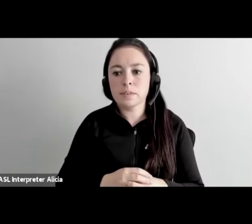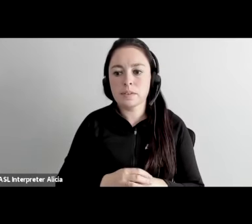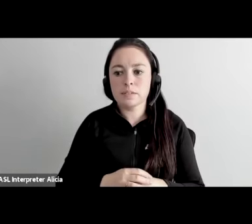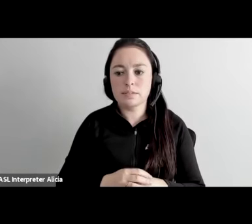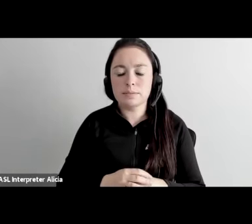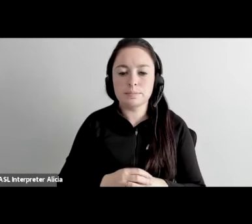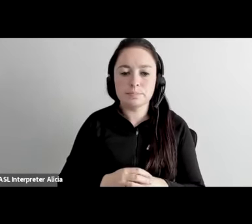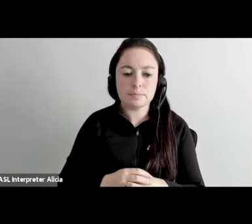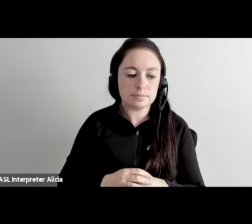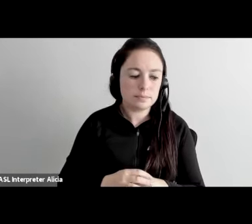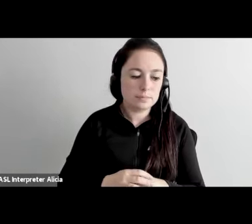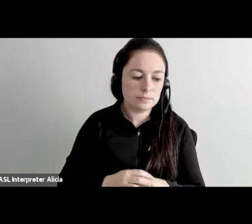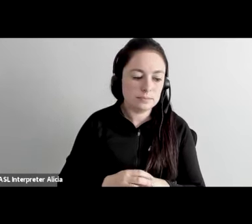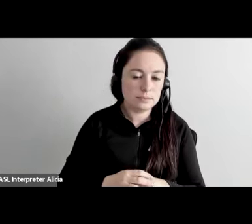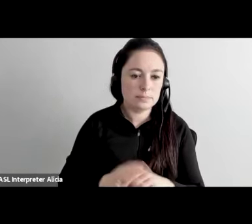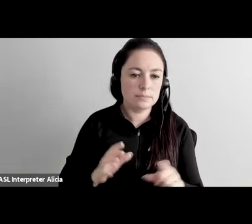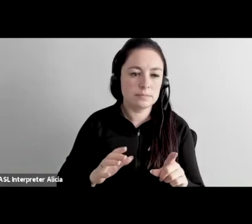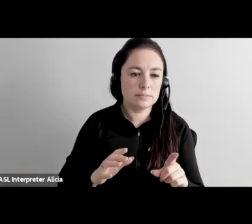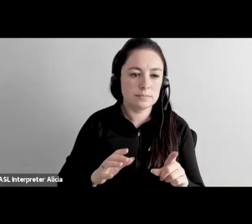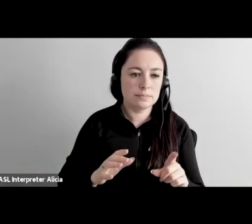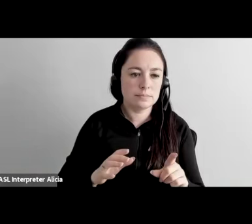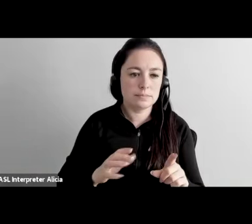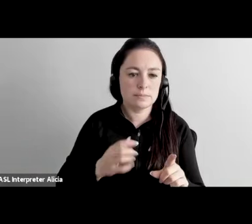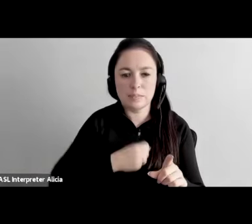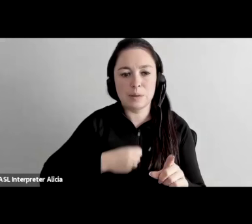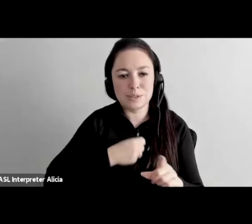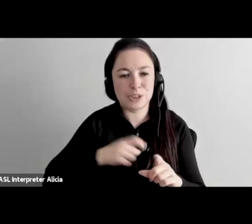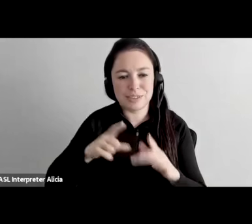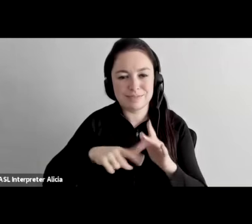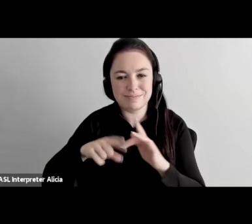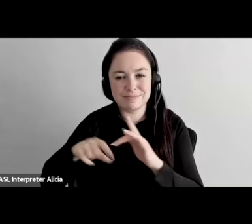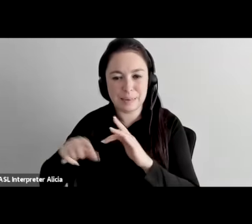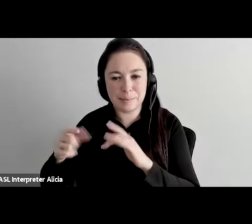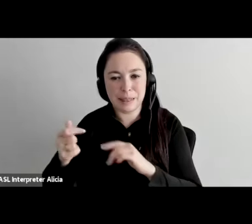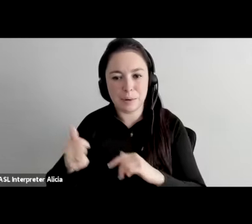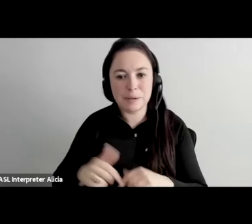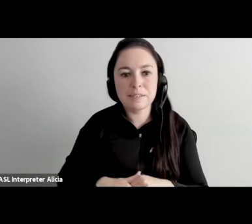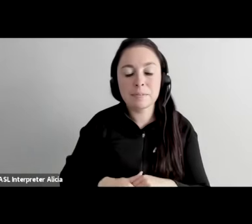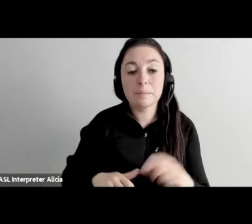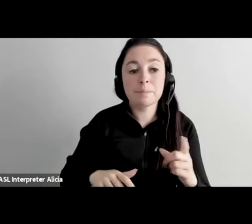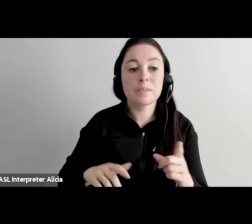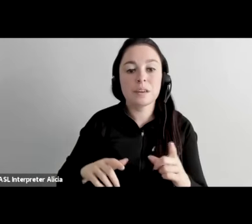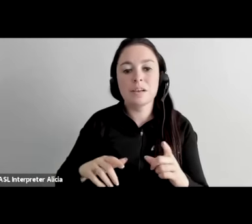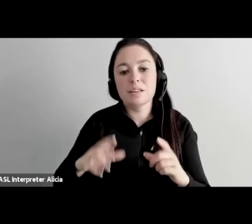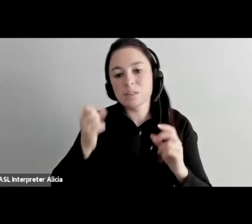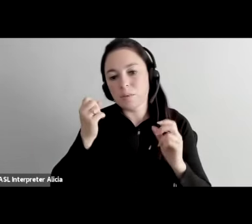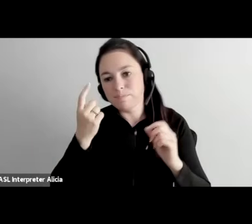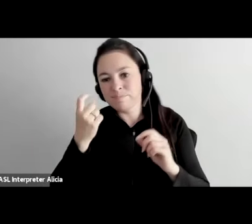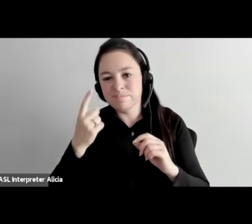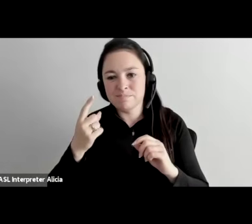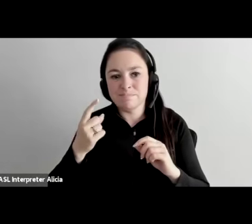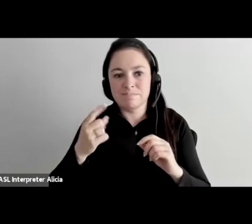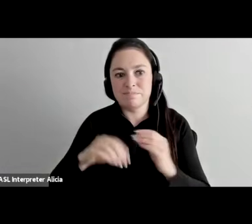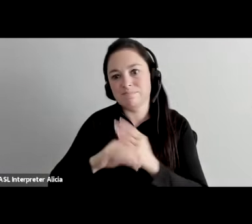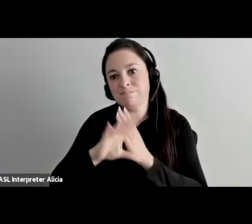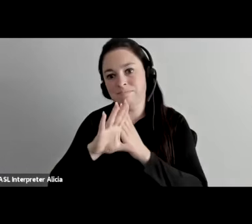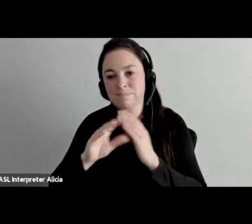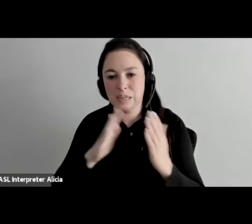i'm skipping ahead a little bit while i had a virtual community i had no guidance for what this would look like in my body my parents